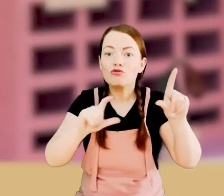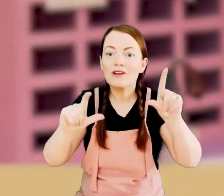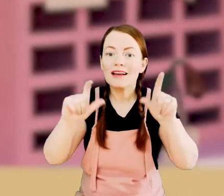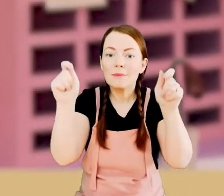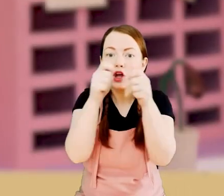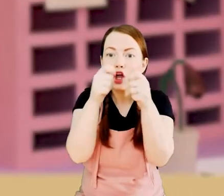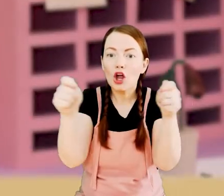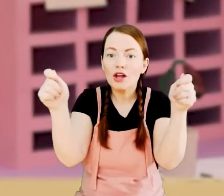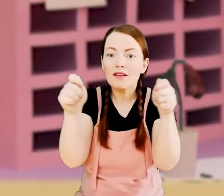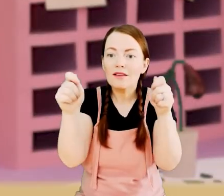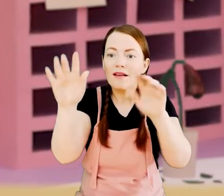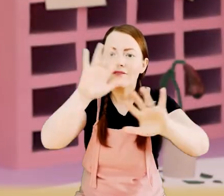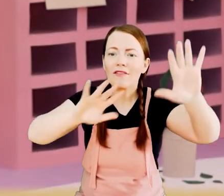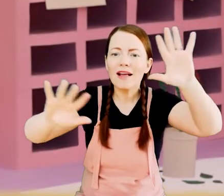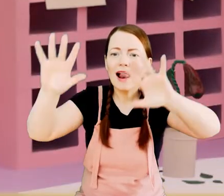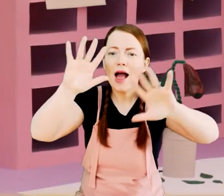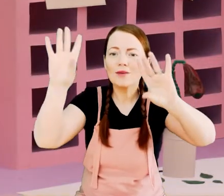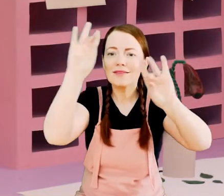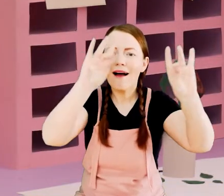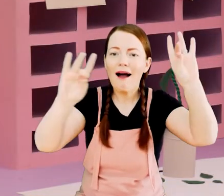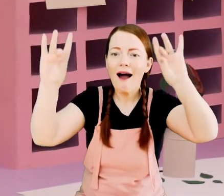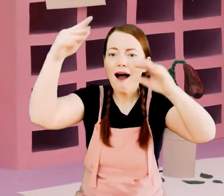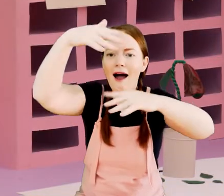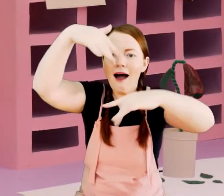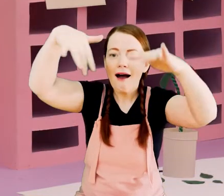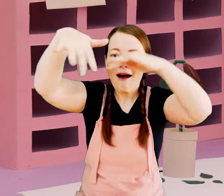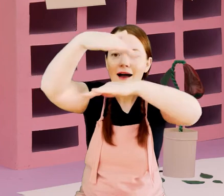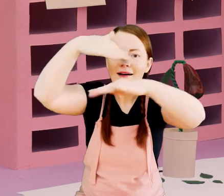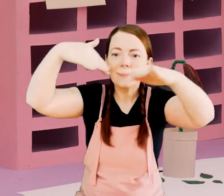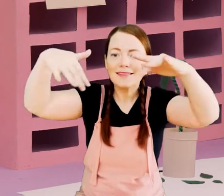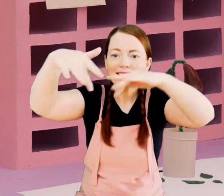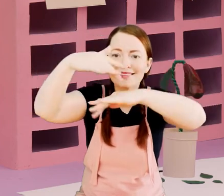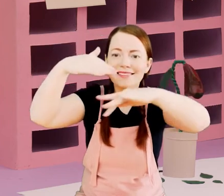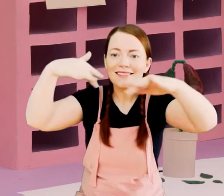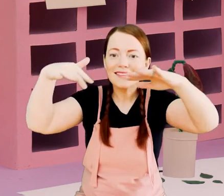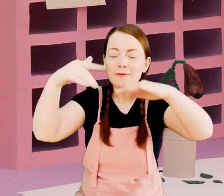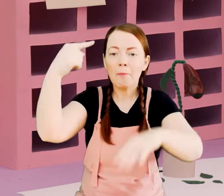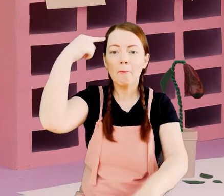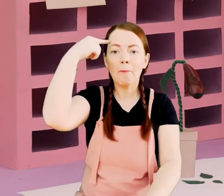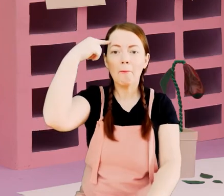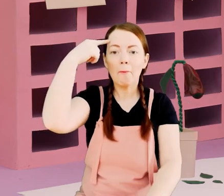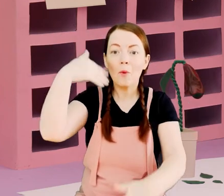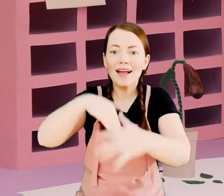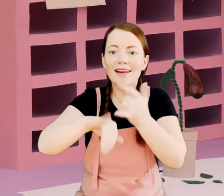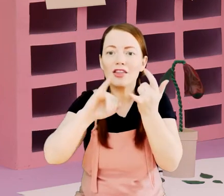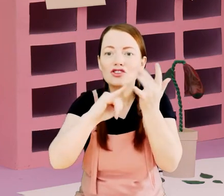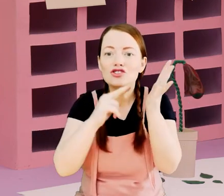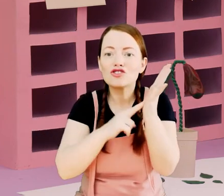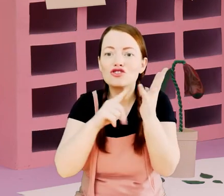and fluffy clouds, stars and purple streamers hanging and dancing from the ceiling. I think we're in the snug!